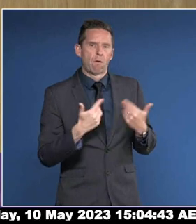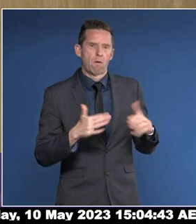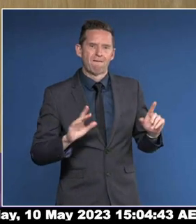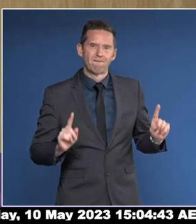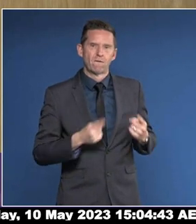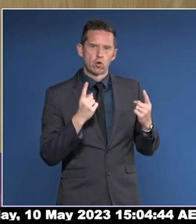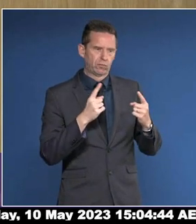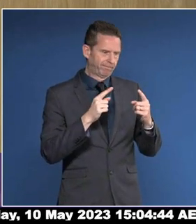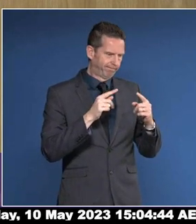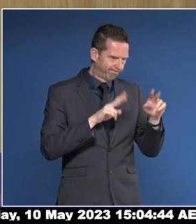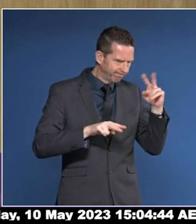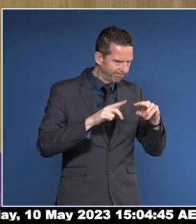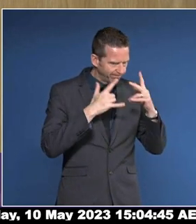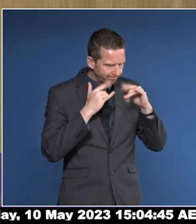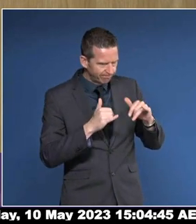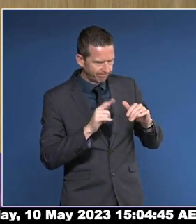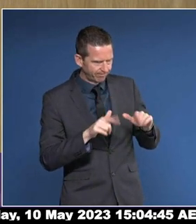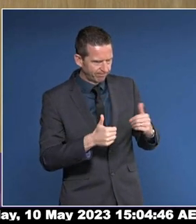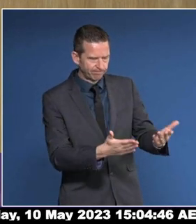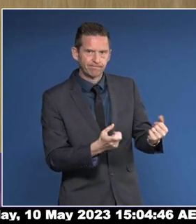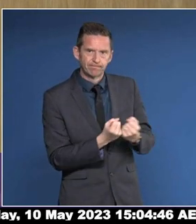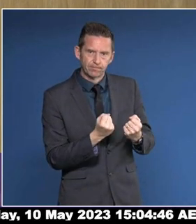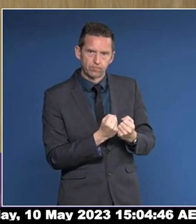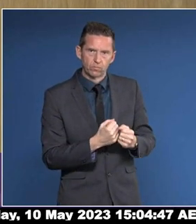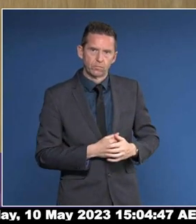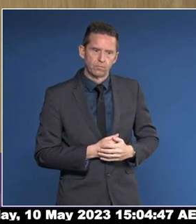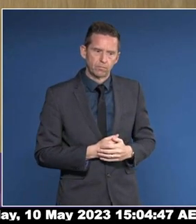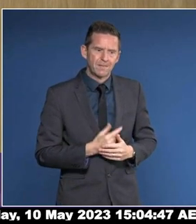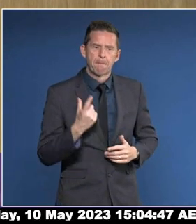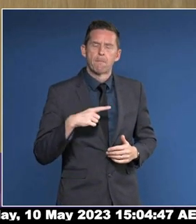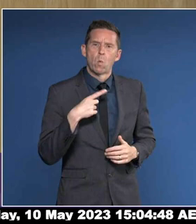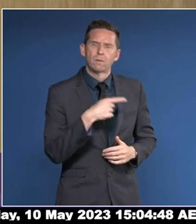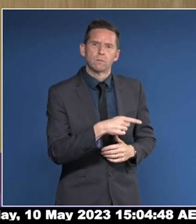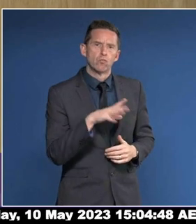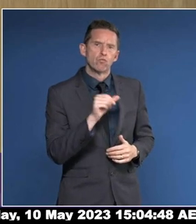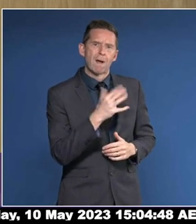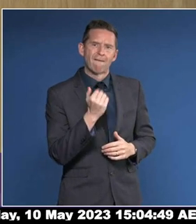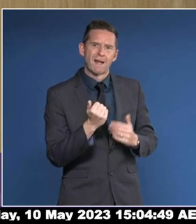treatment, and the fact that he was due for another follow-up would indicate that he